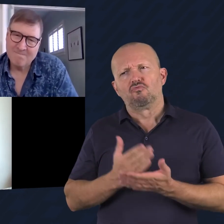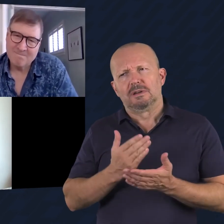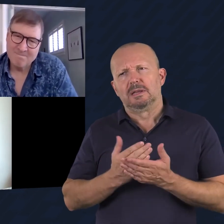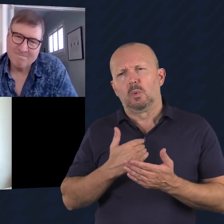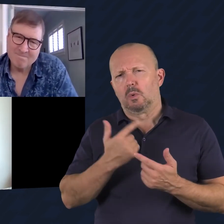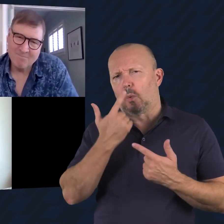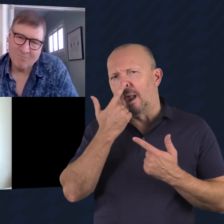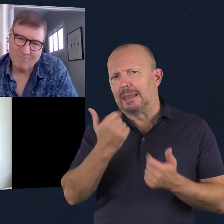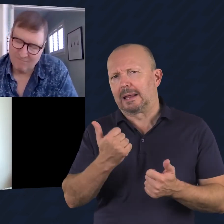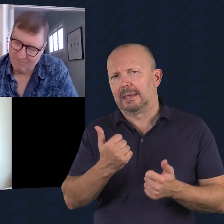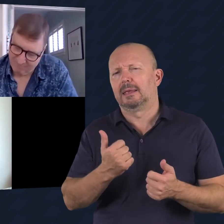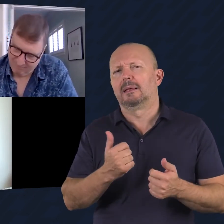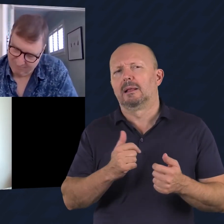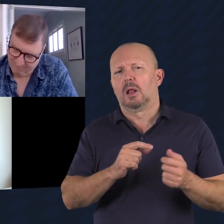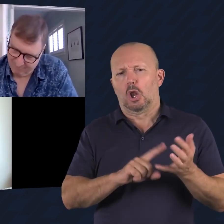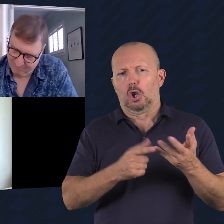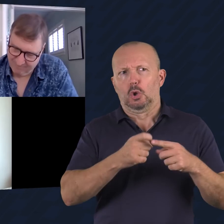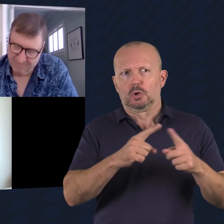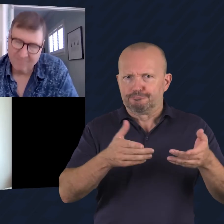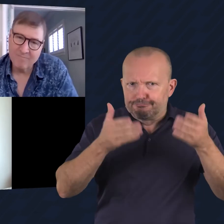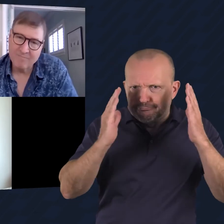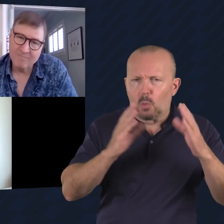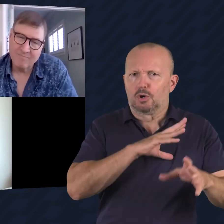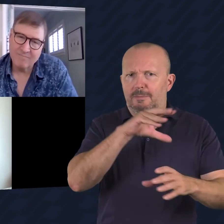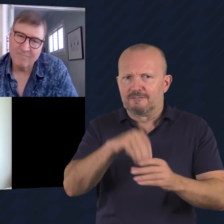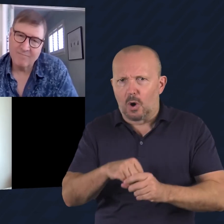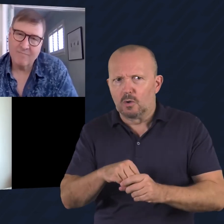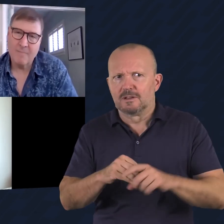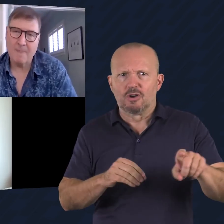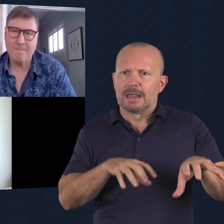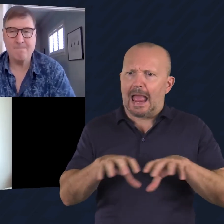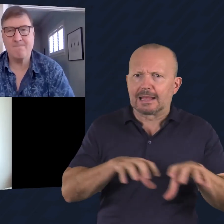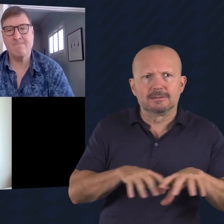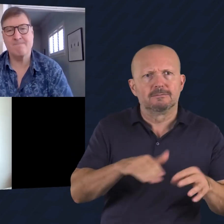Yeah, I think we were really quite well placed that Luke was